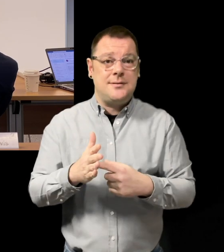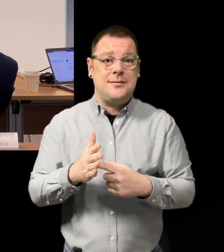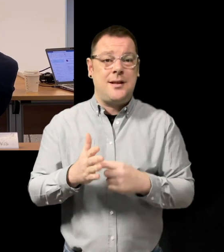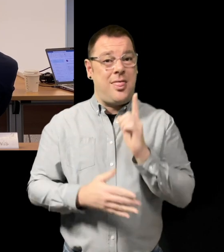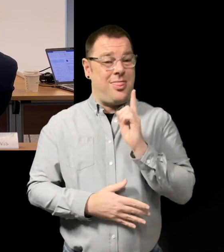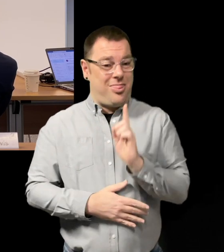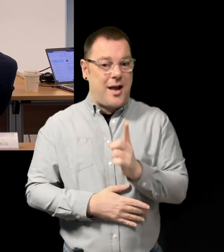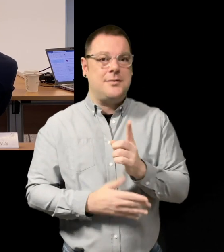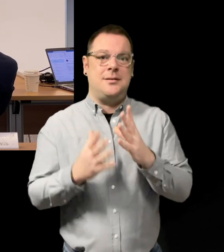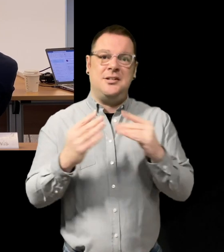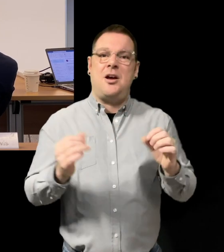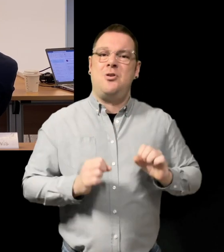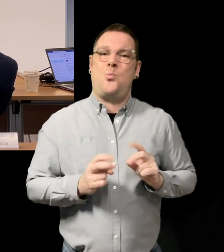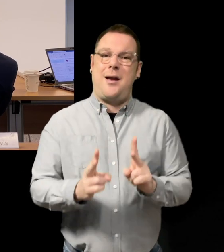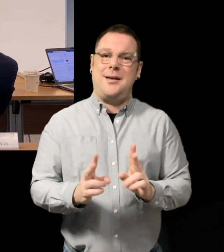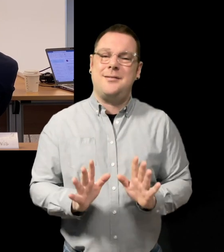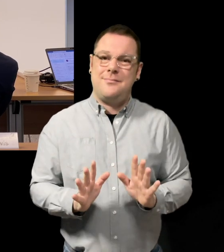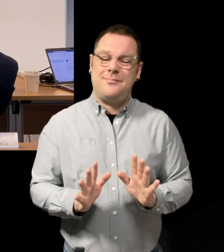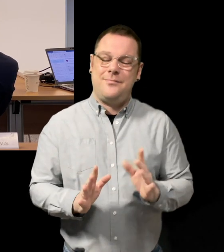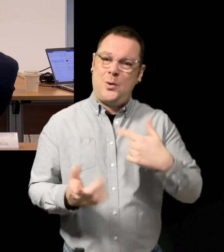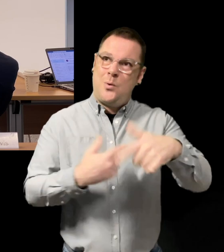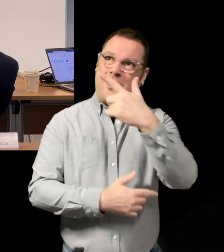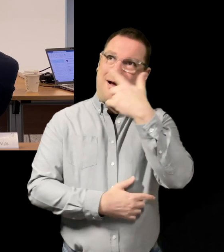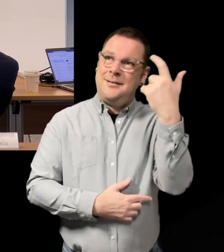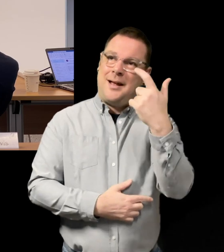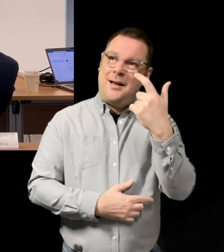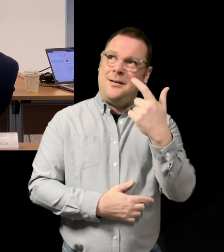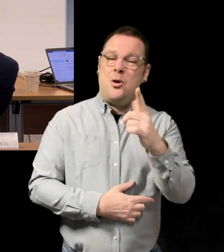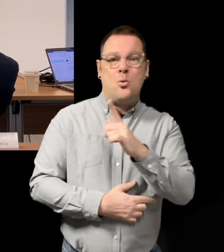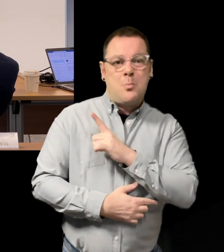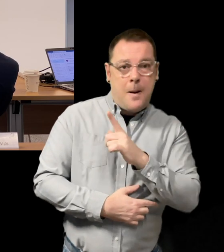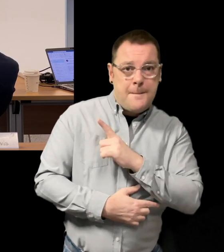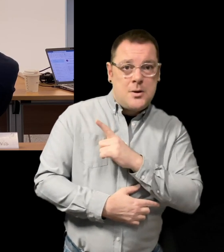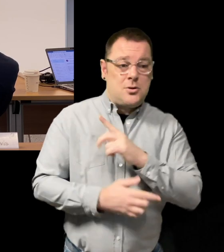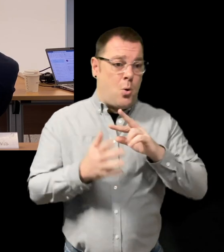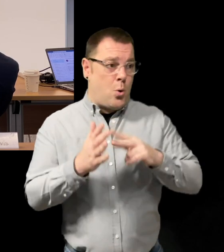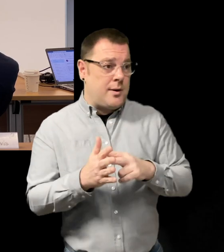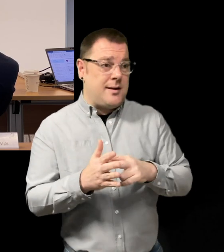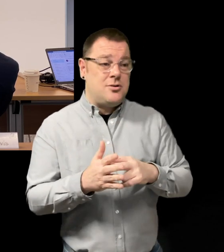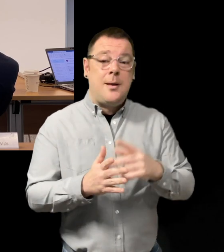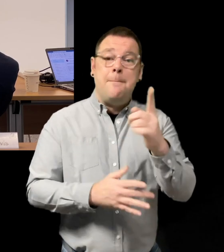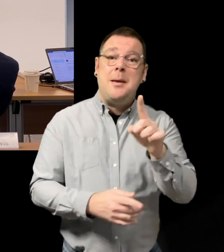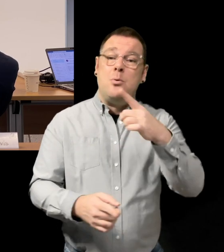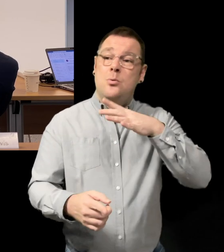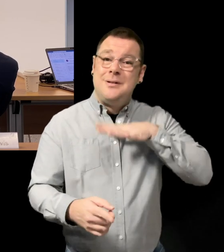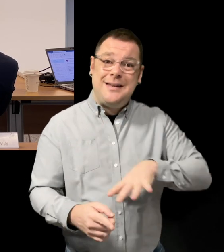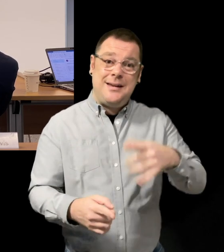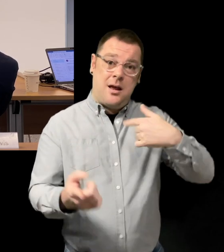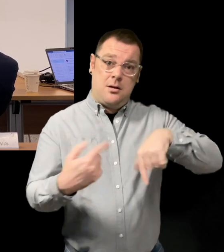That is the Surrey Way understanding our purpose and the organisation of people we need to deliver it.